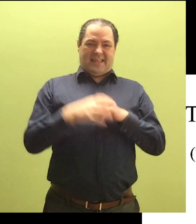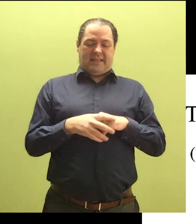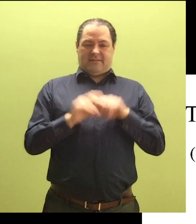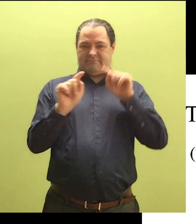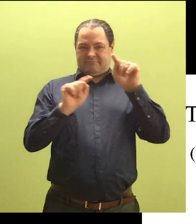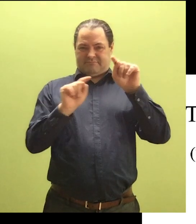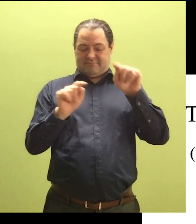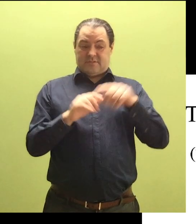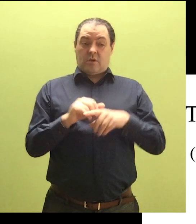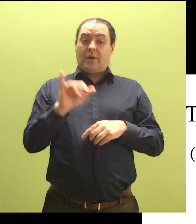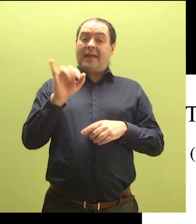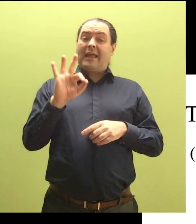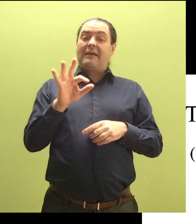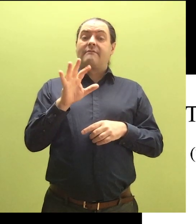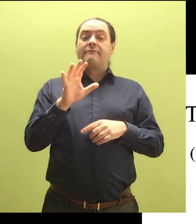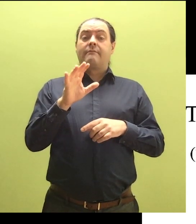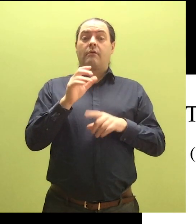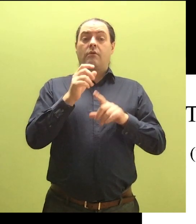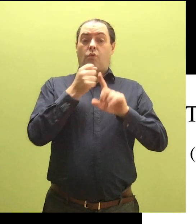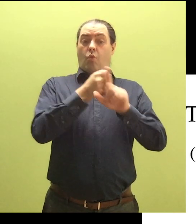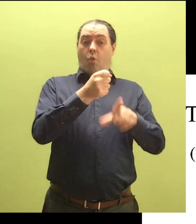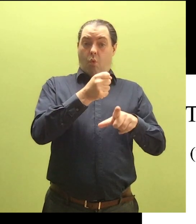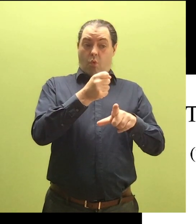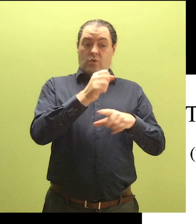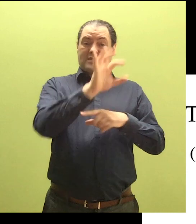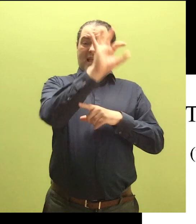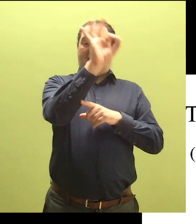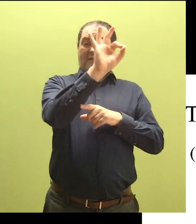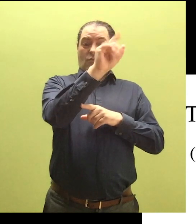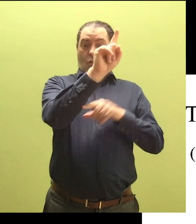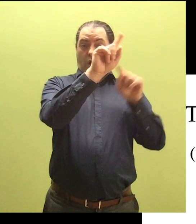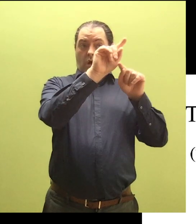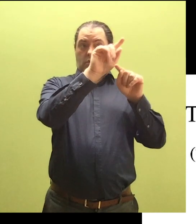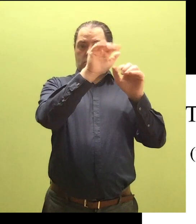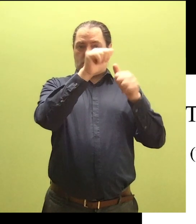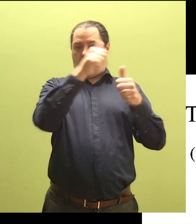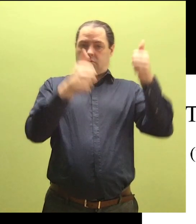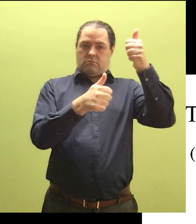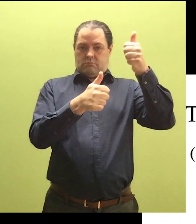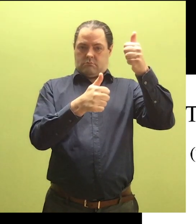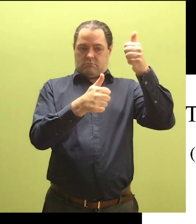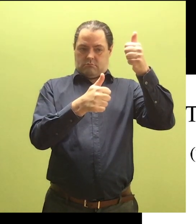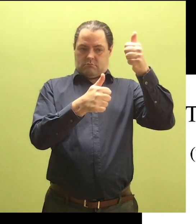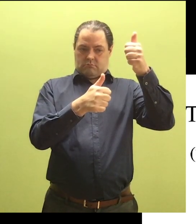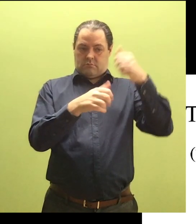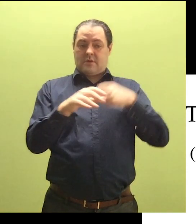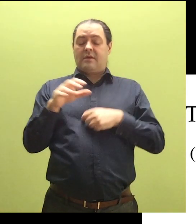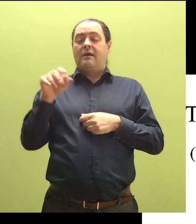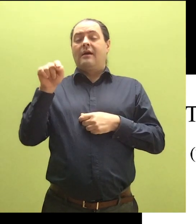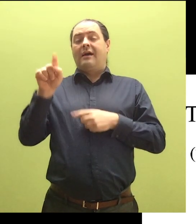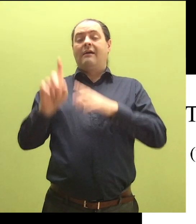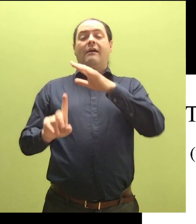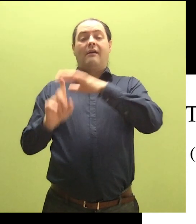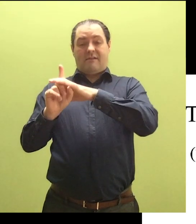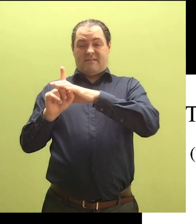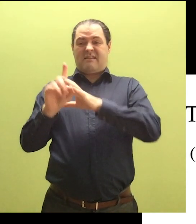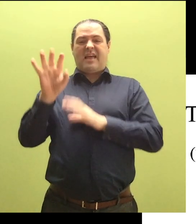Therefore, a causative clause consists of f1 dominating f2, whereas an inchoative clause consists of an f2 projection